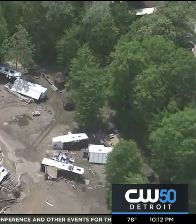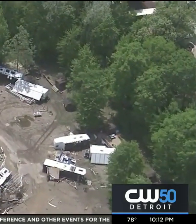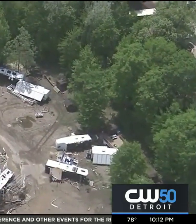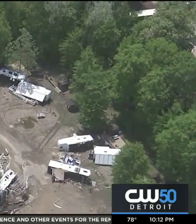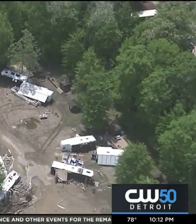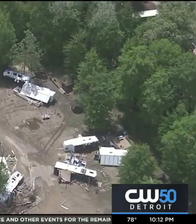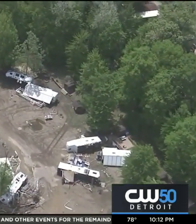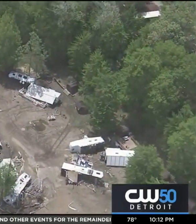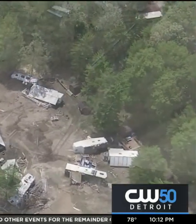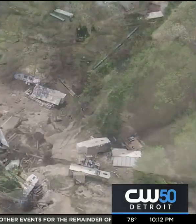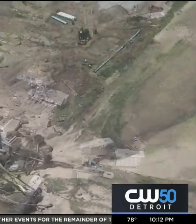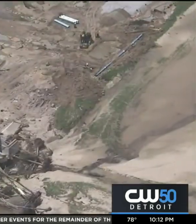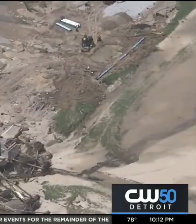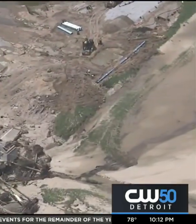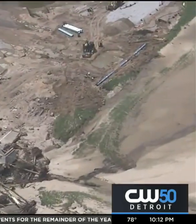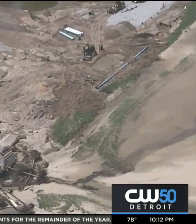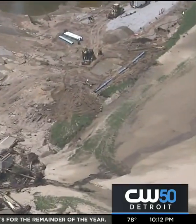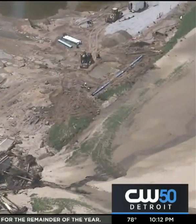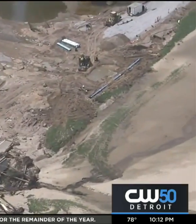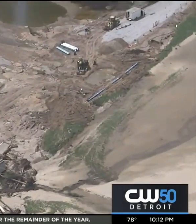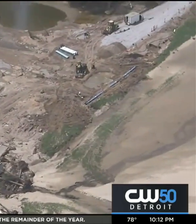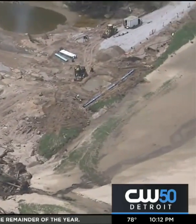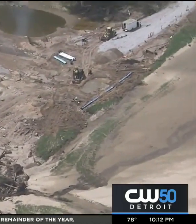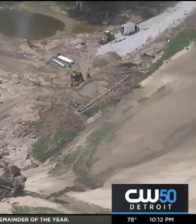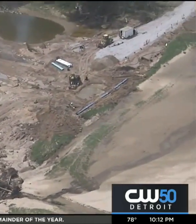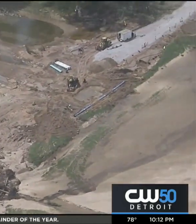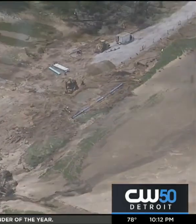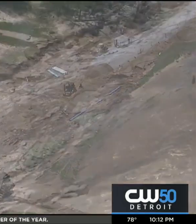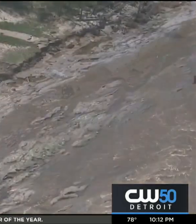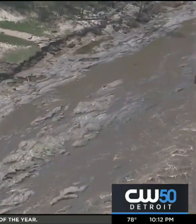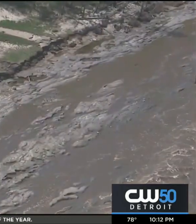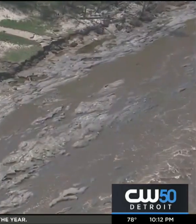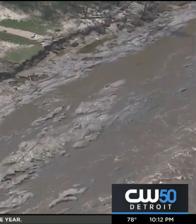LOST EVERYTHING AND OWNS THEY HAVE LIVED IN AND BUILT UP OVER